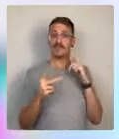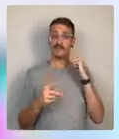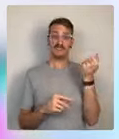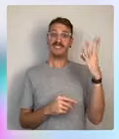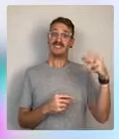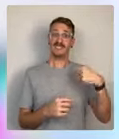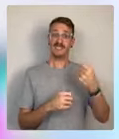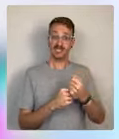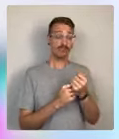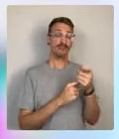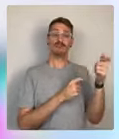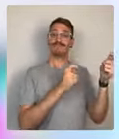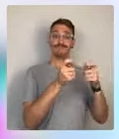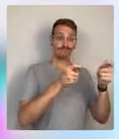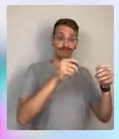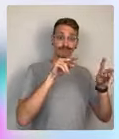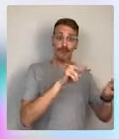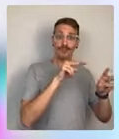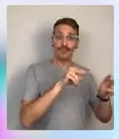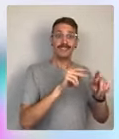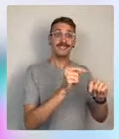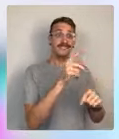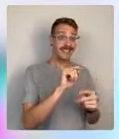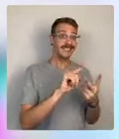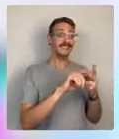We've been in the content moderation space for 16 years,